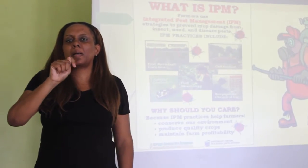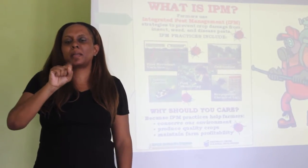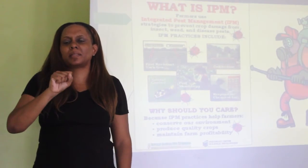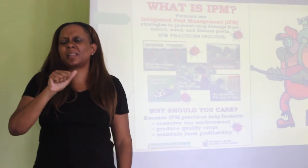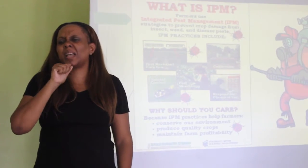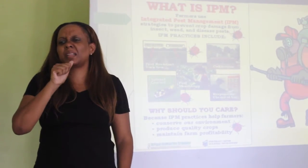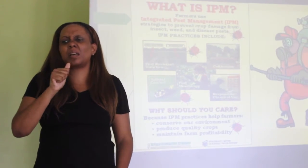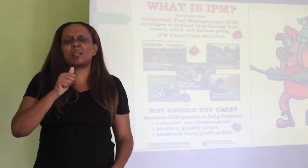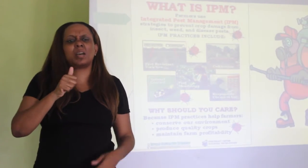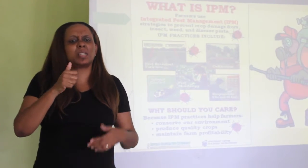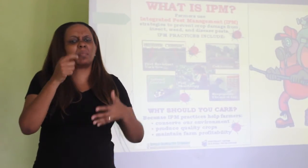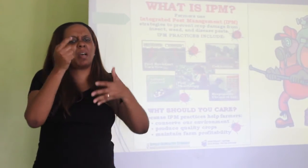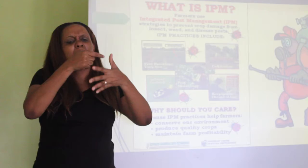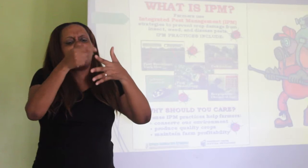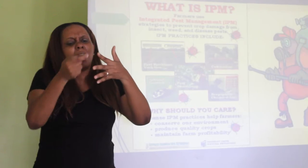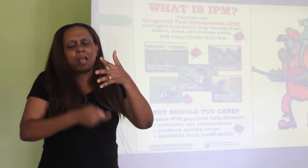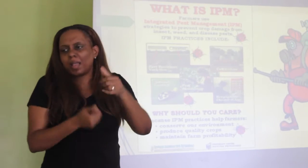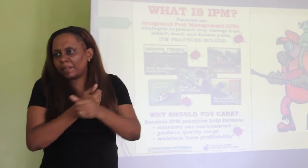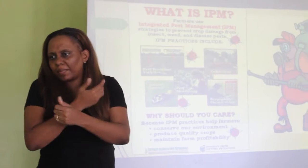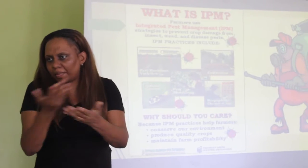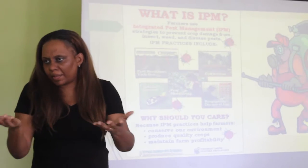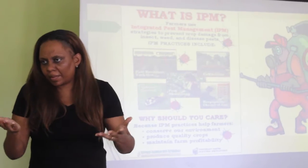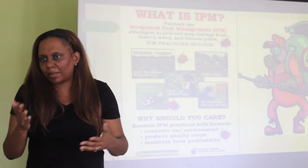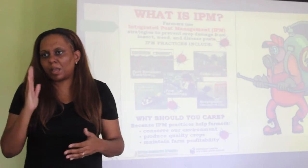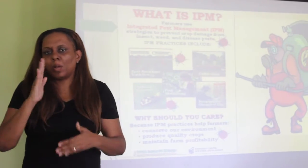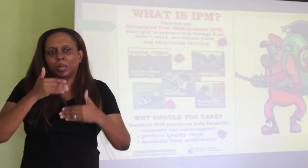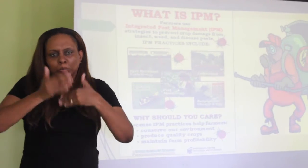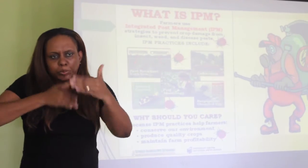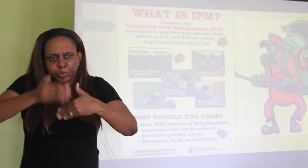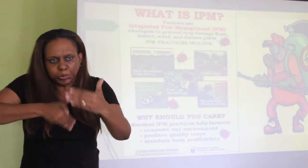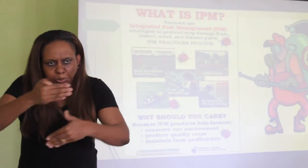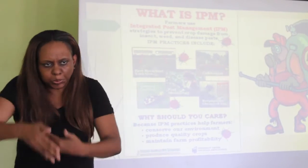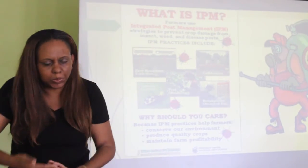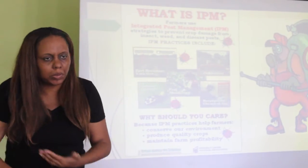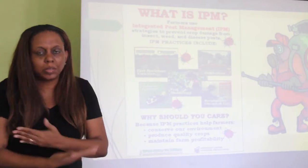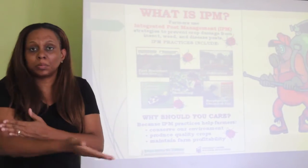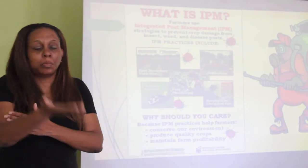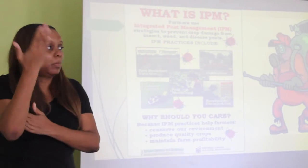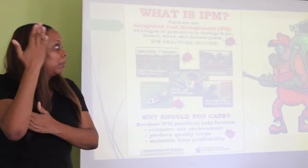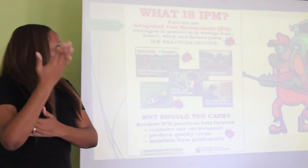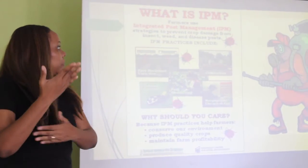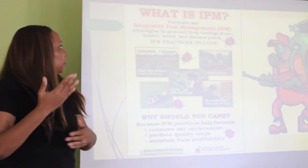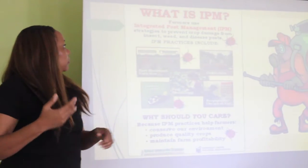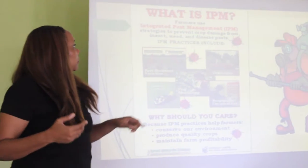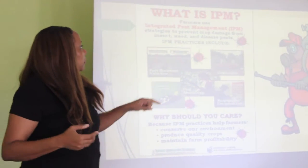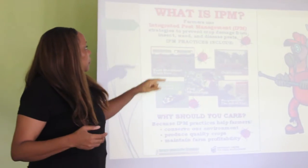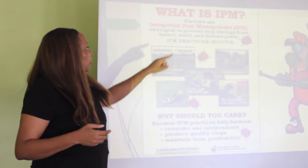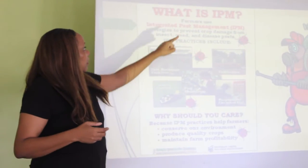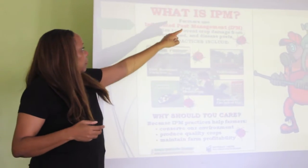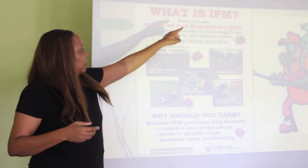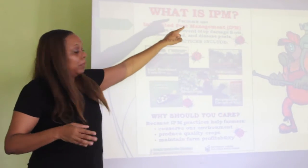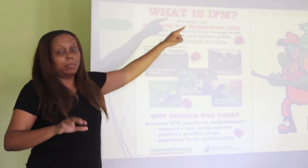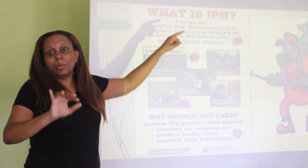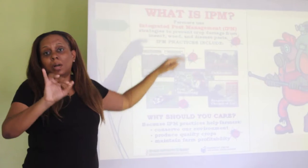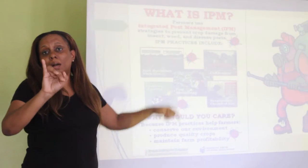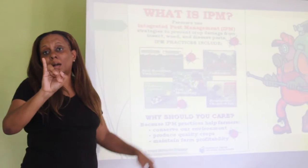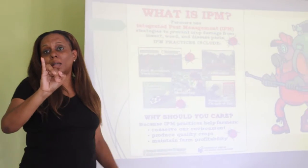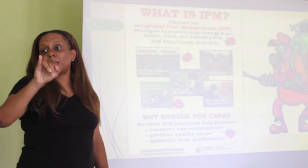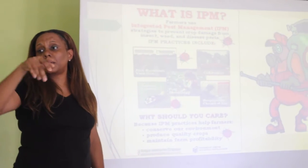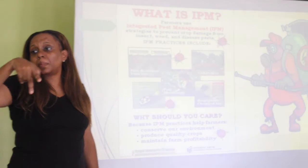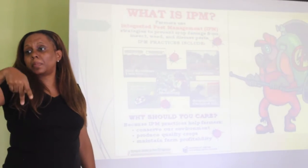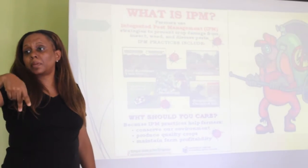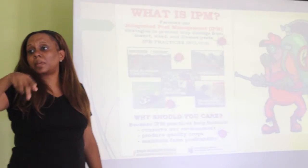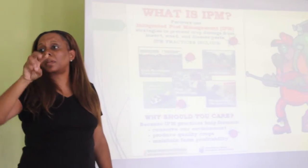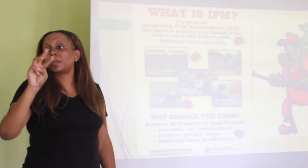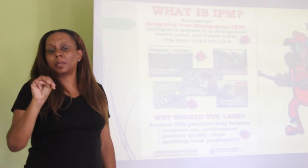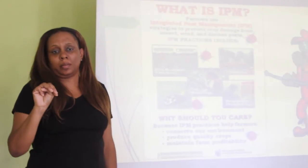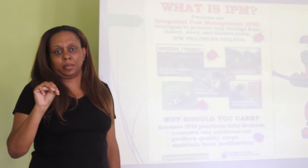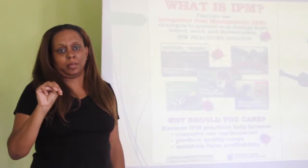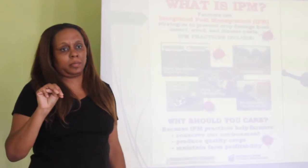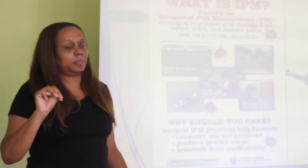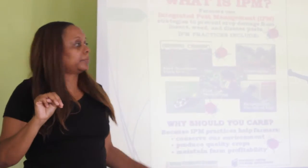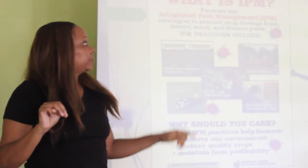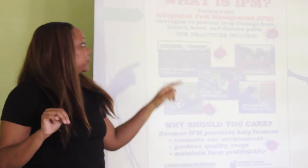or they speak up but this morning we want to talk about ipm integrated pest management integrated